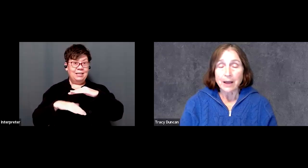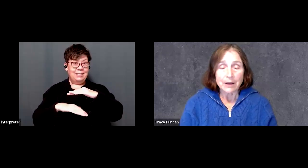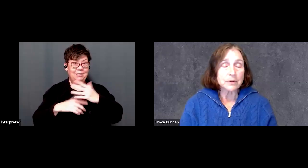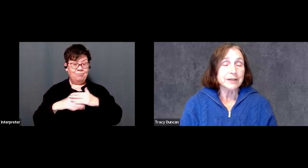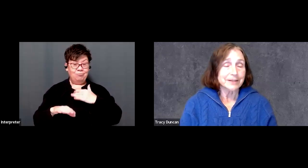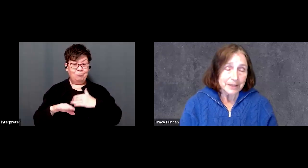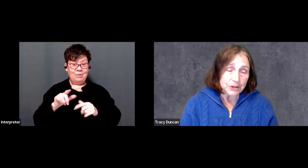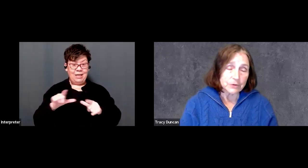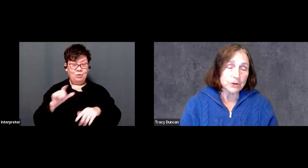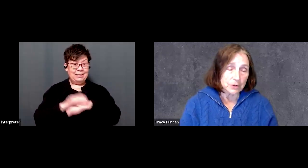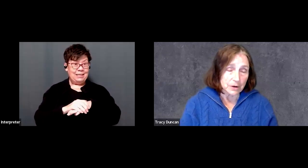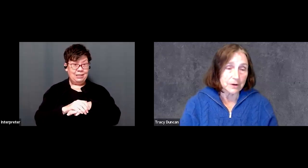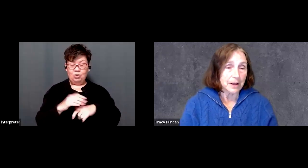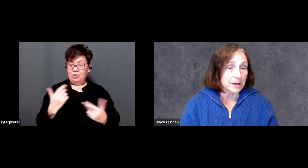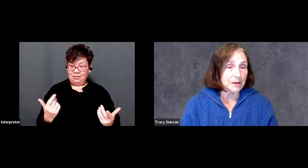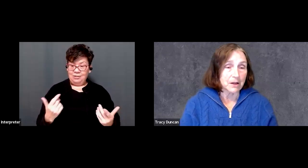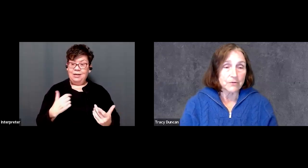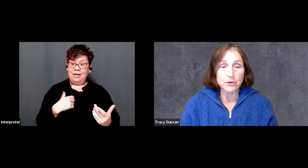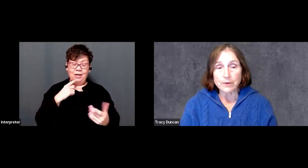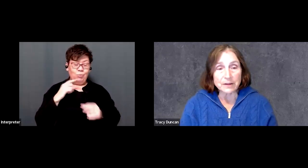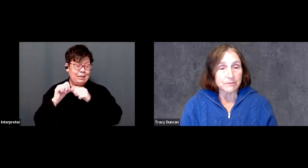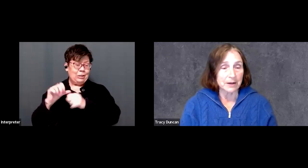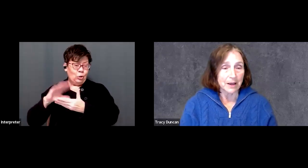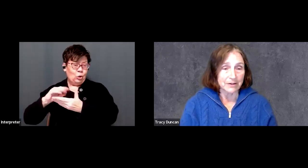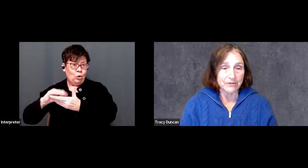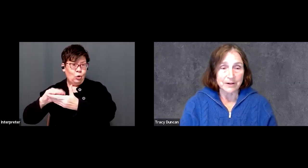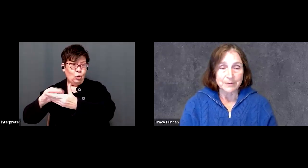And I will continue to learn ASL for the rest of my life.